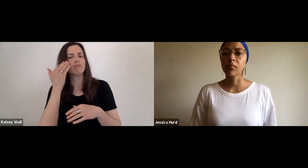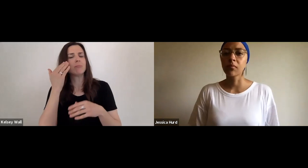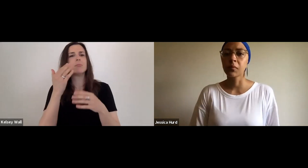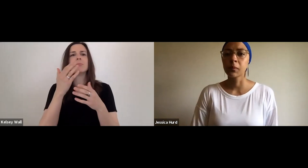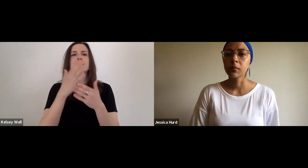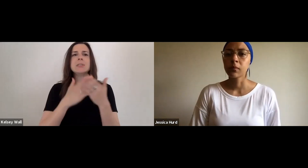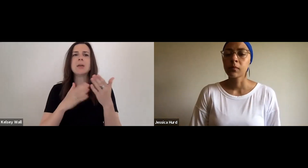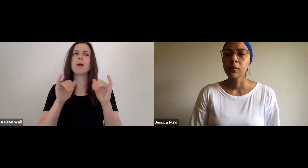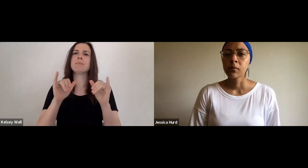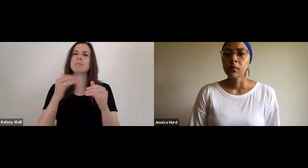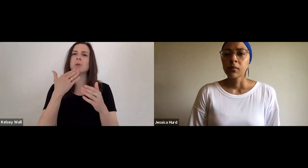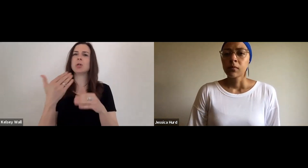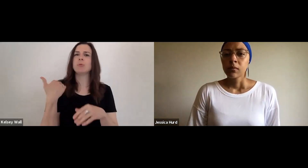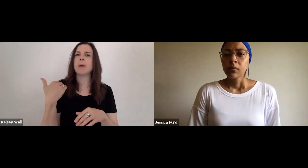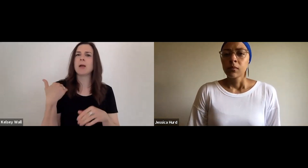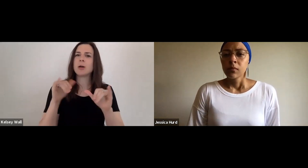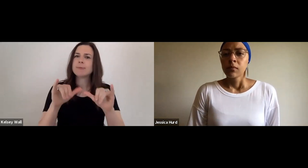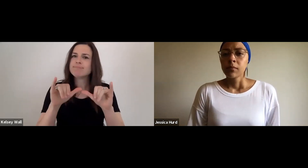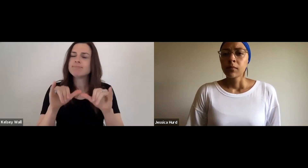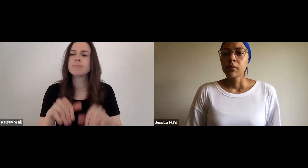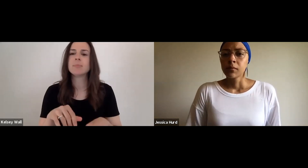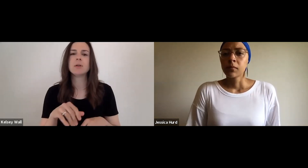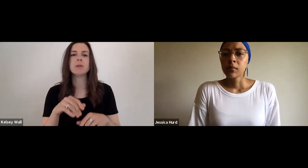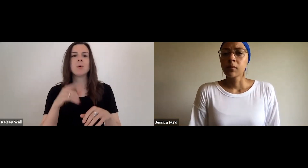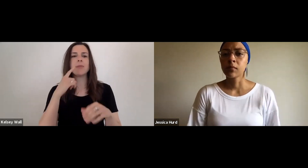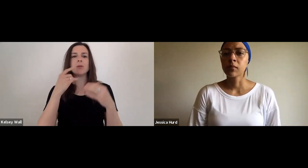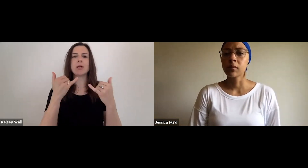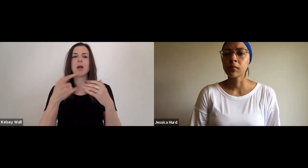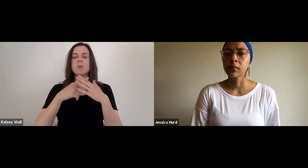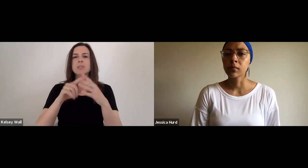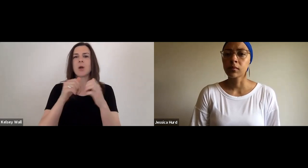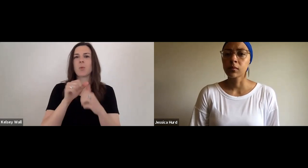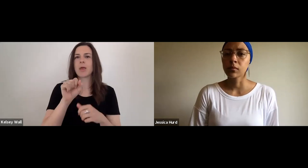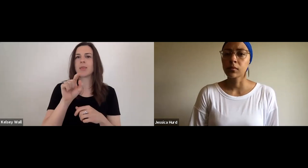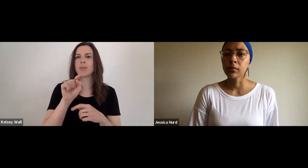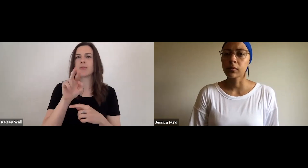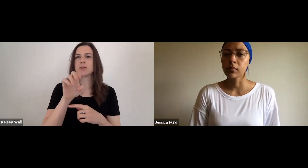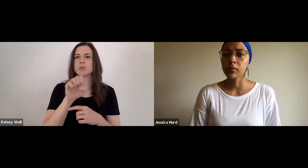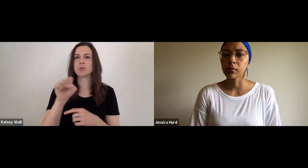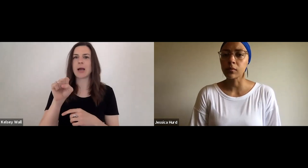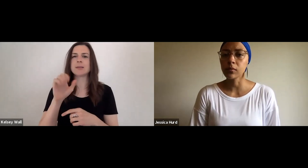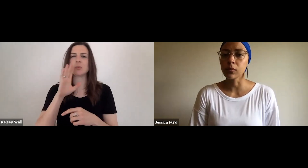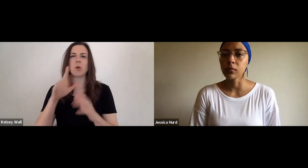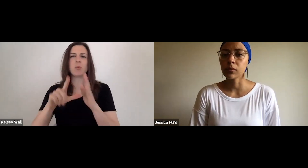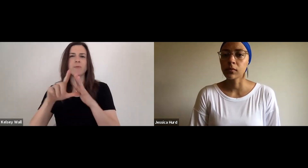It's just a very light discussion on this topic and for each thing.